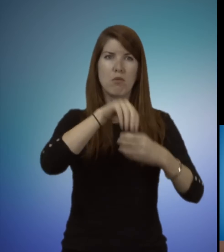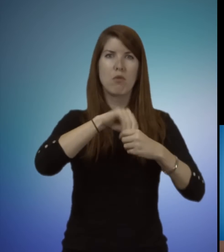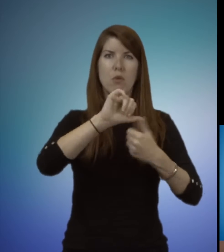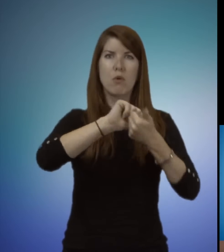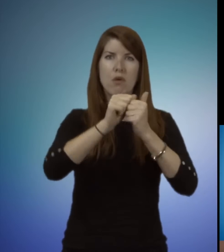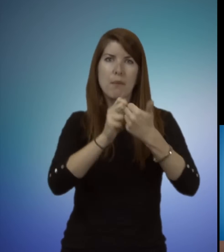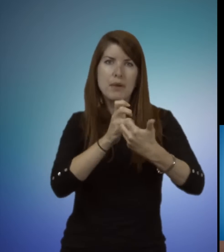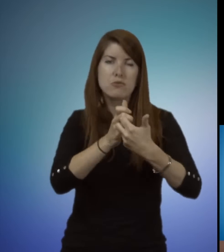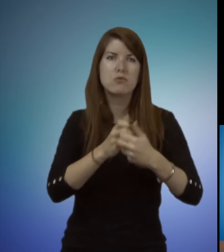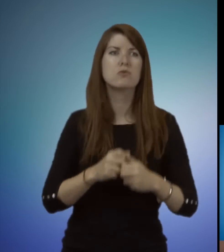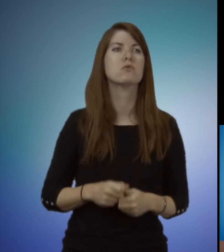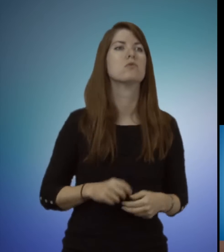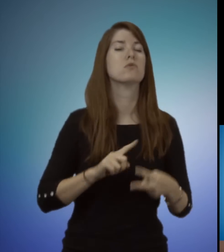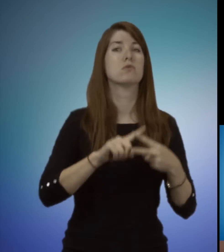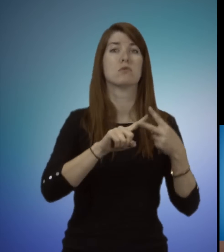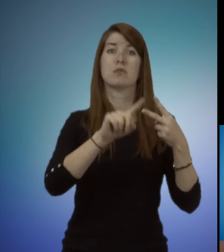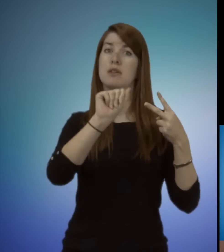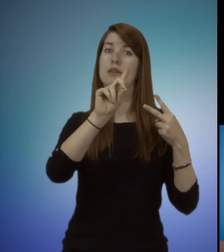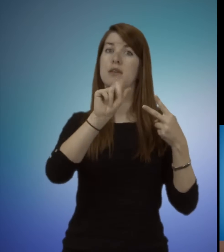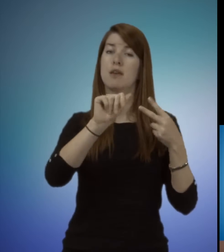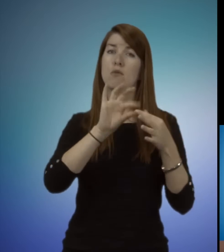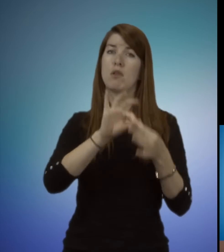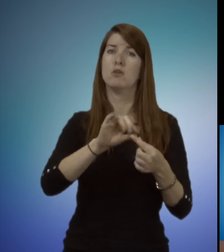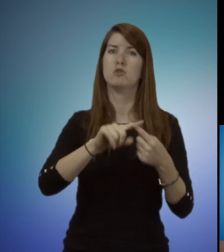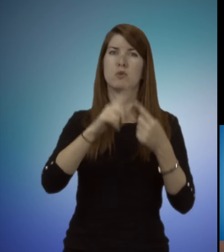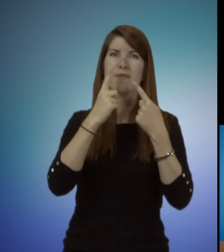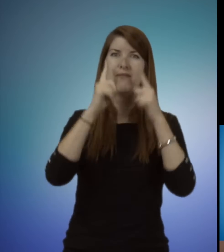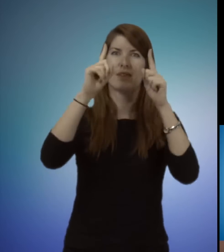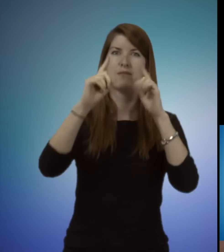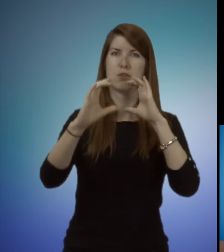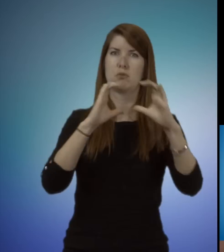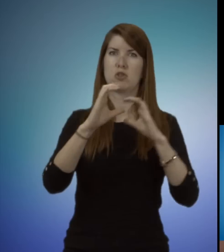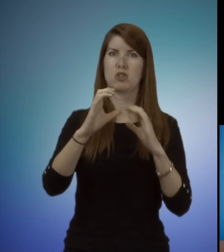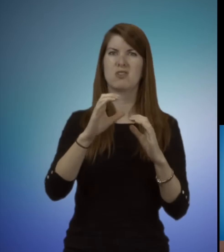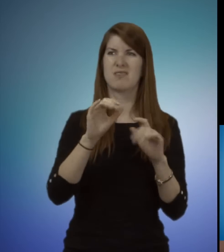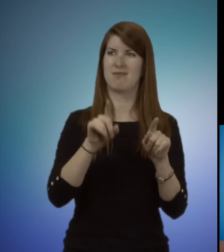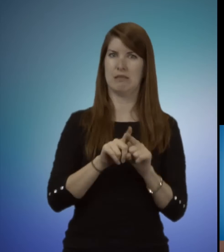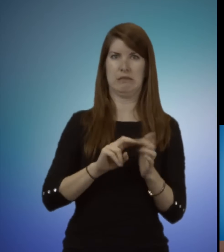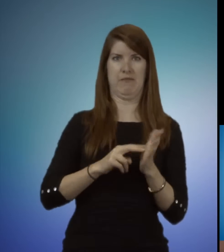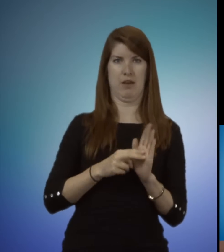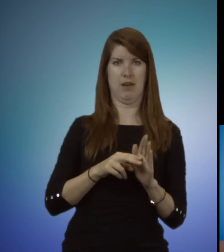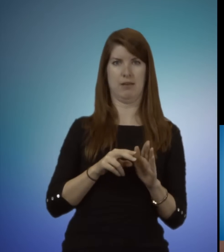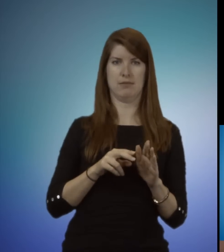We need to look at ADA around effective communication and defined as as effective